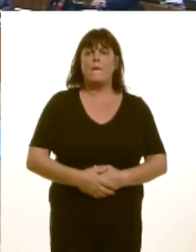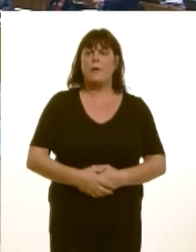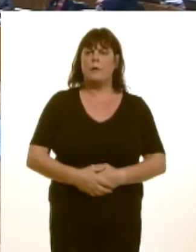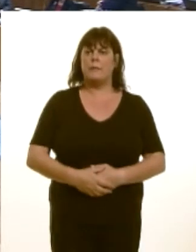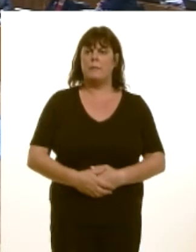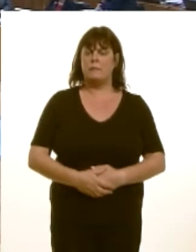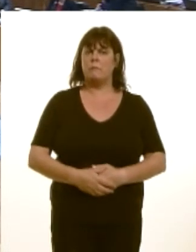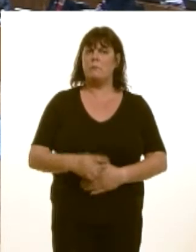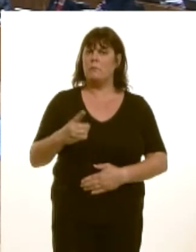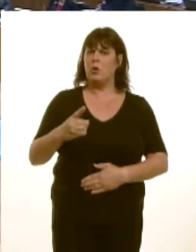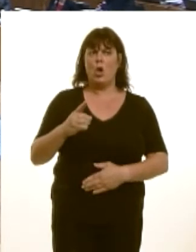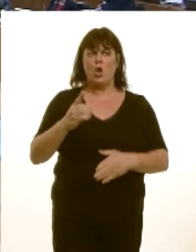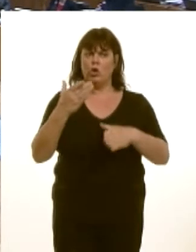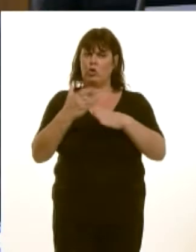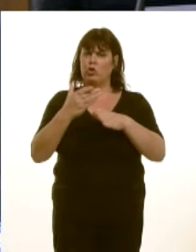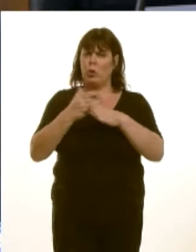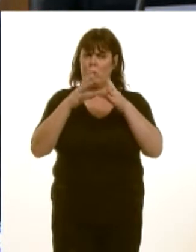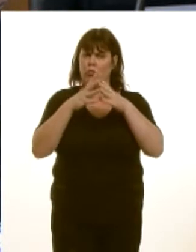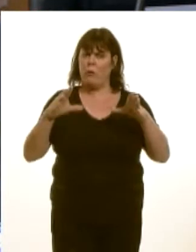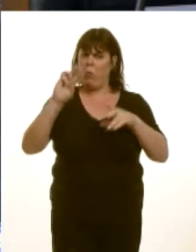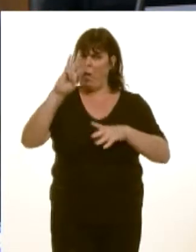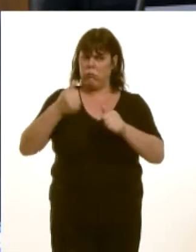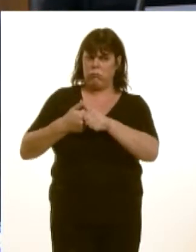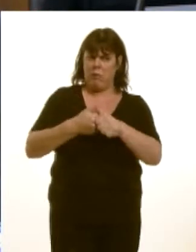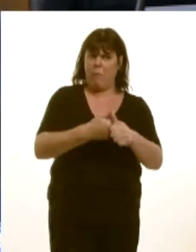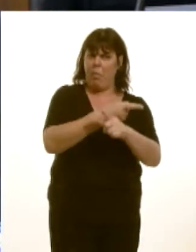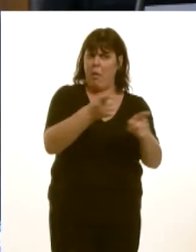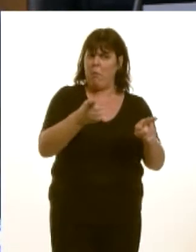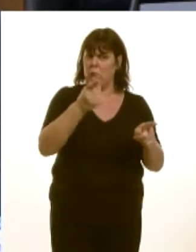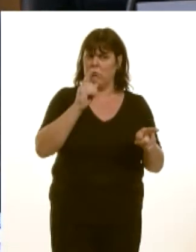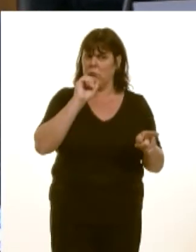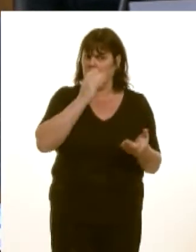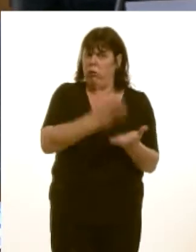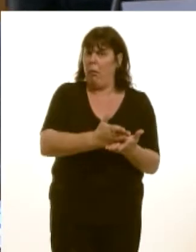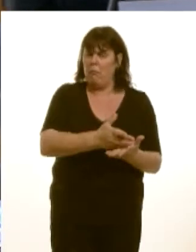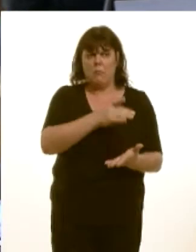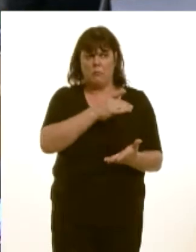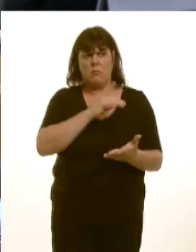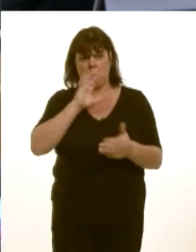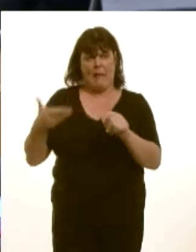It is aimed at them, in the first place. I remind the Member that one of the first actions of her party in London was to cut